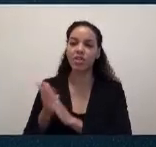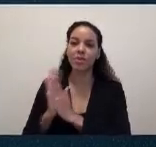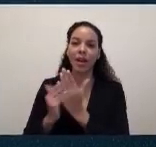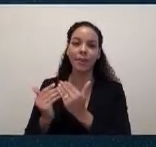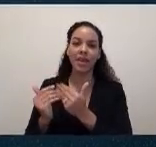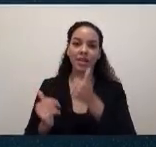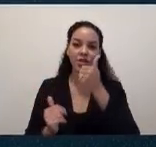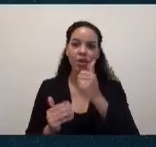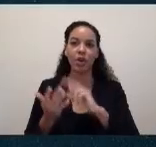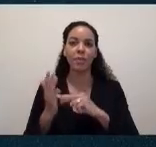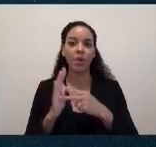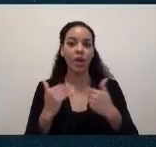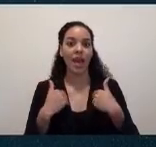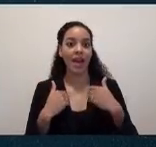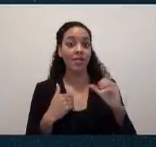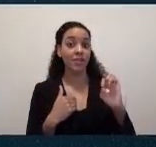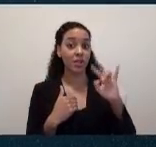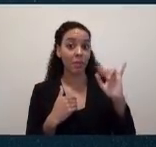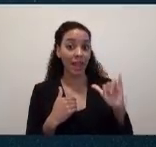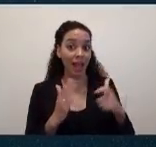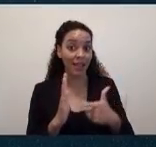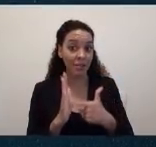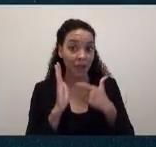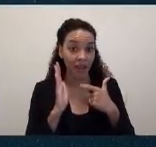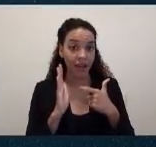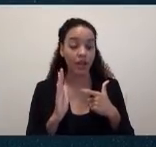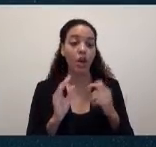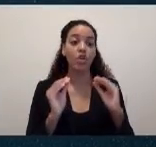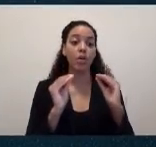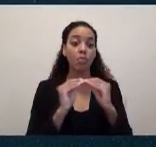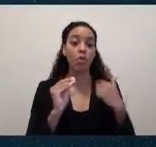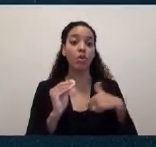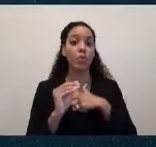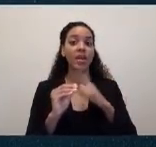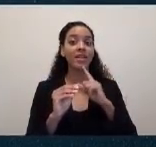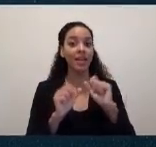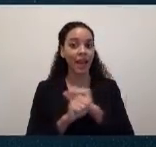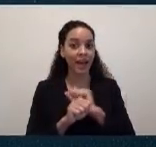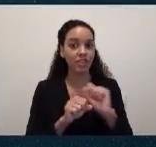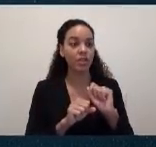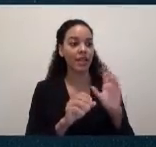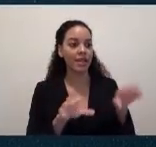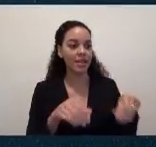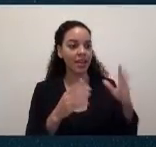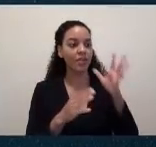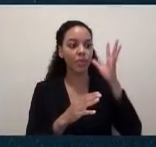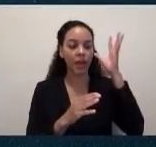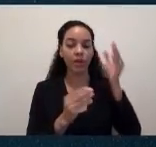as well, which is the more that we can actually give parents resources to pay for childcare.